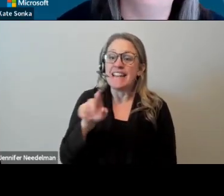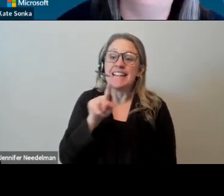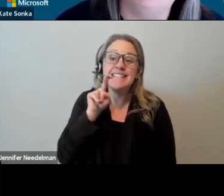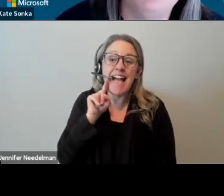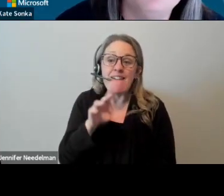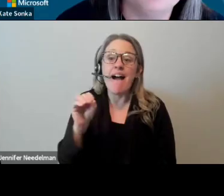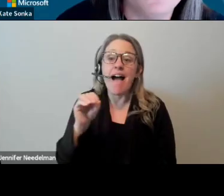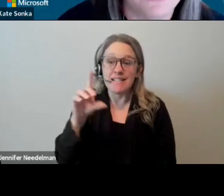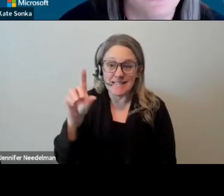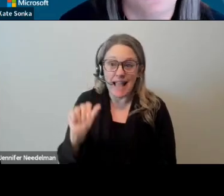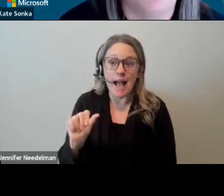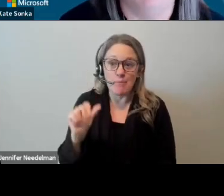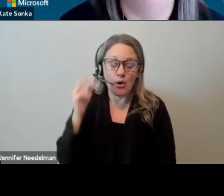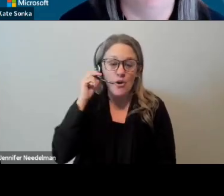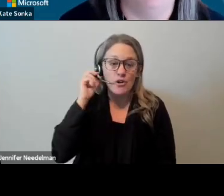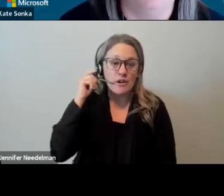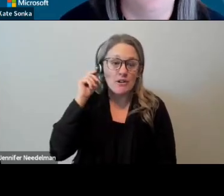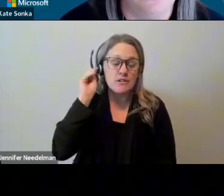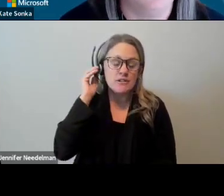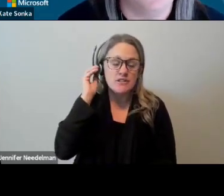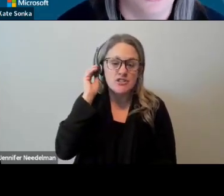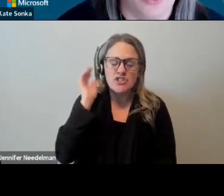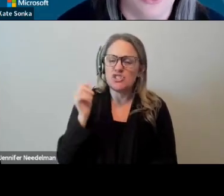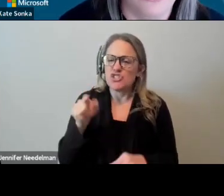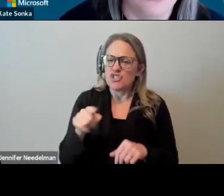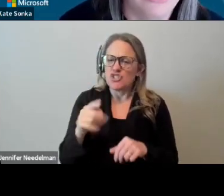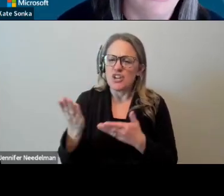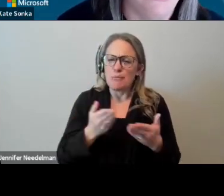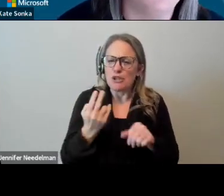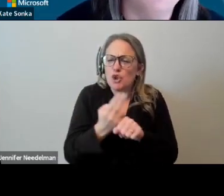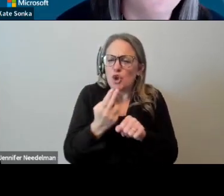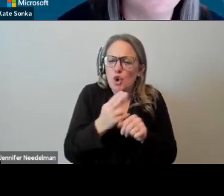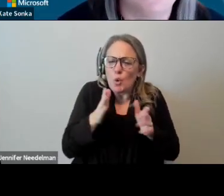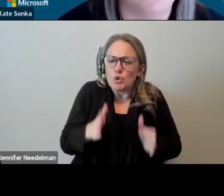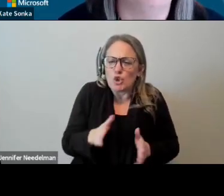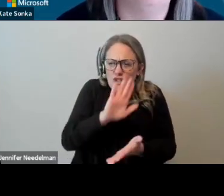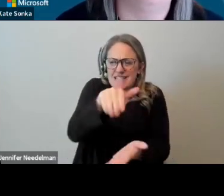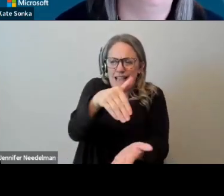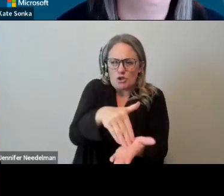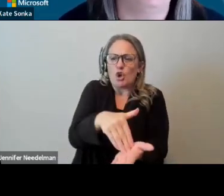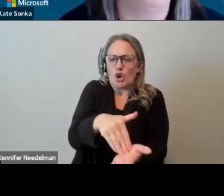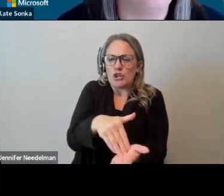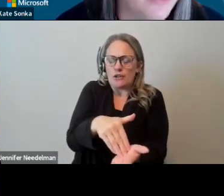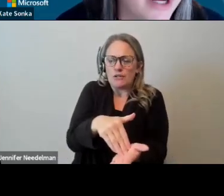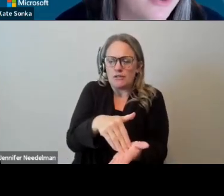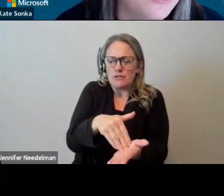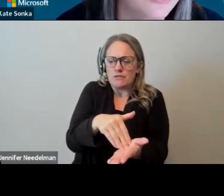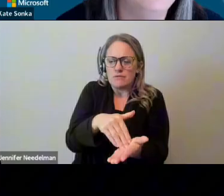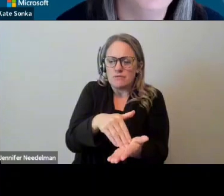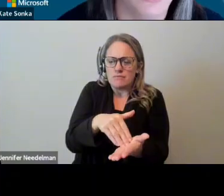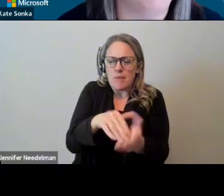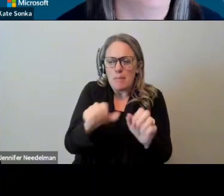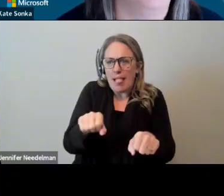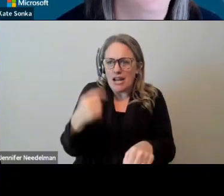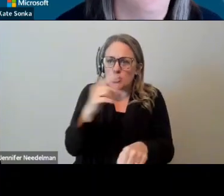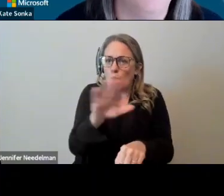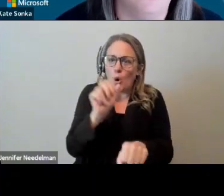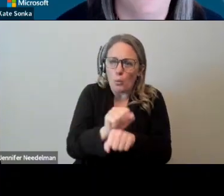She brings a user-centered perspective to her work and she views accessibility as a critical driver